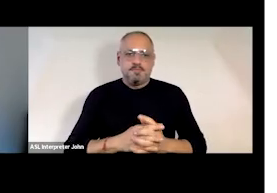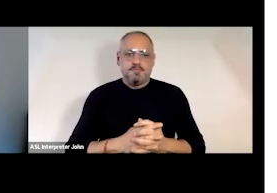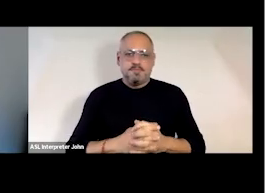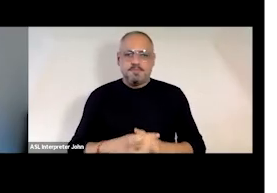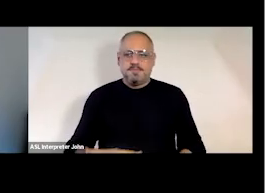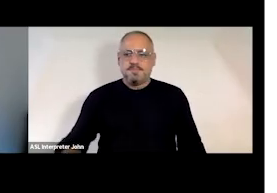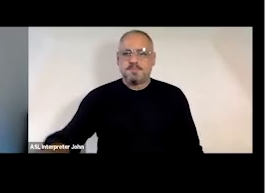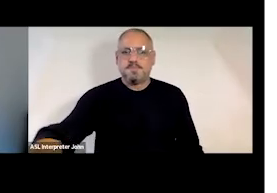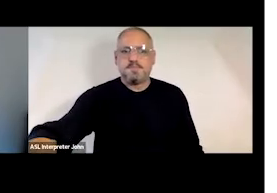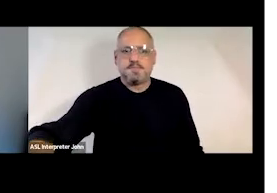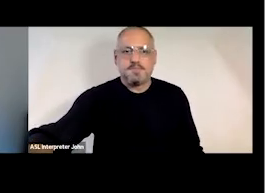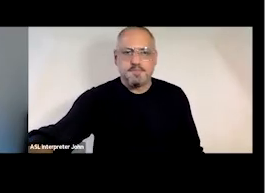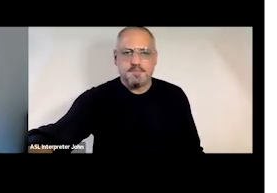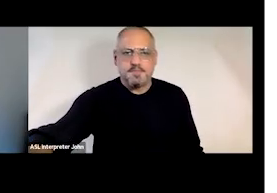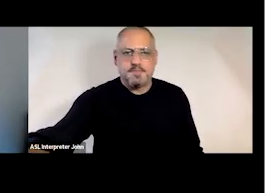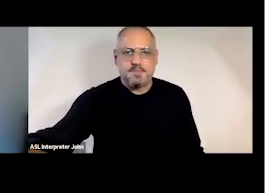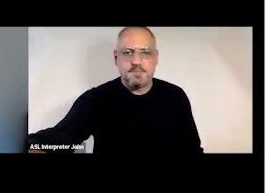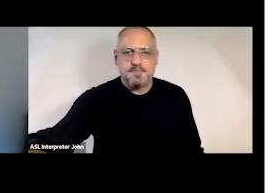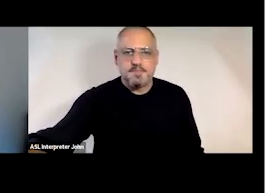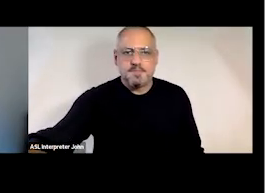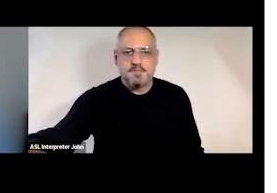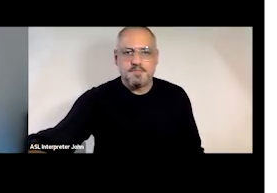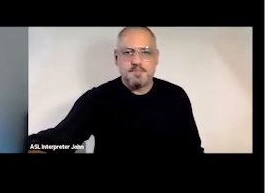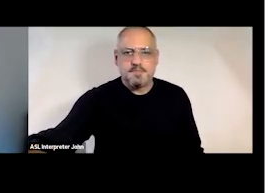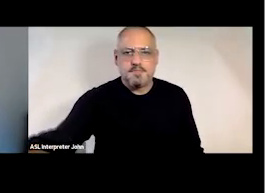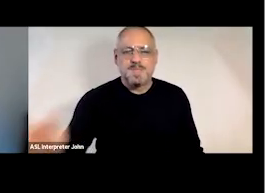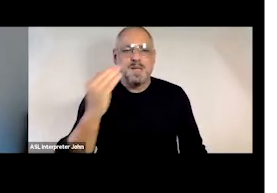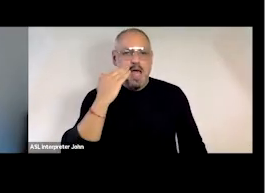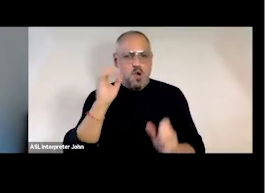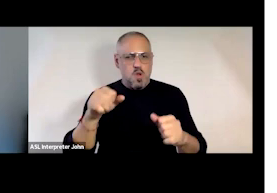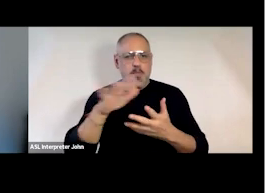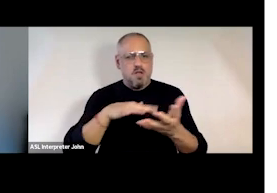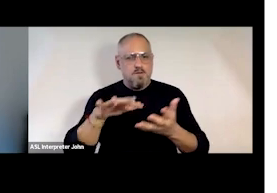So I know that that is very confusing in the beginning. I've been through it.